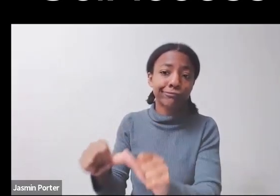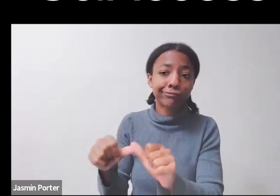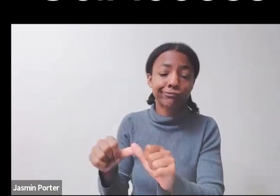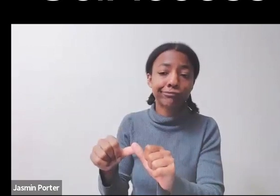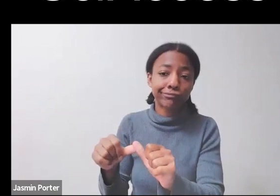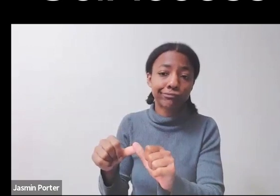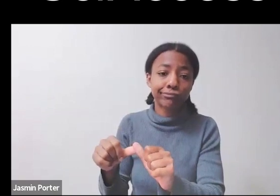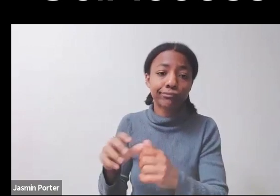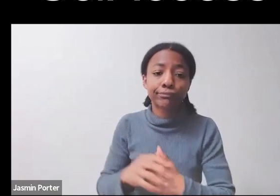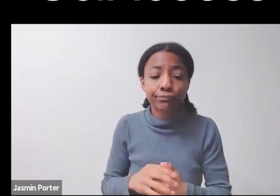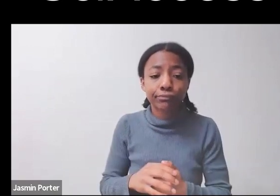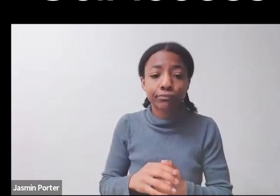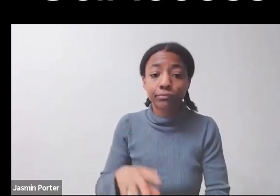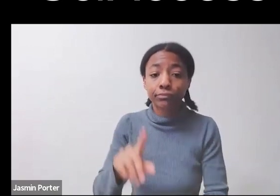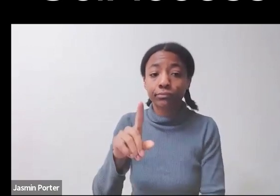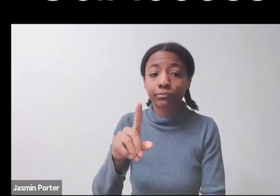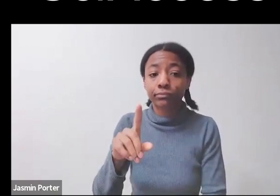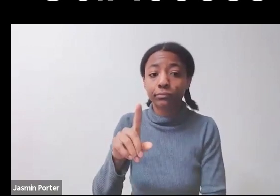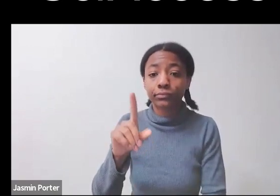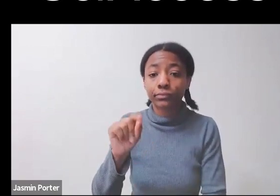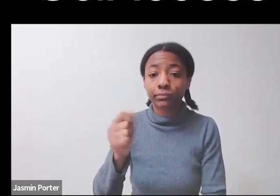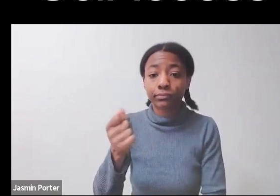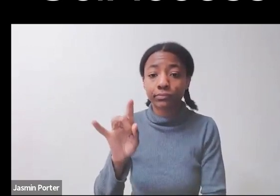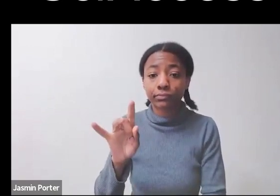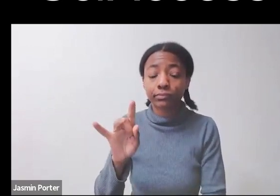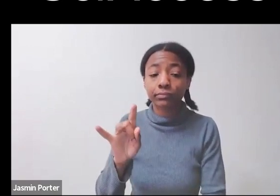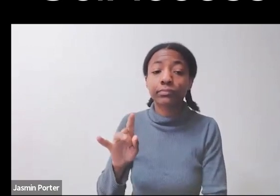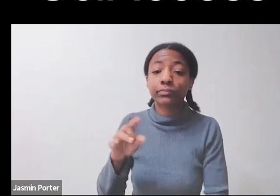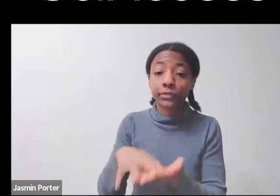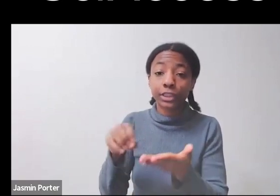to claim disparate impact, meaning that the discrimination